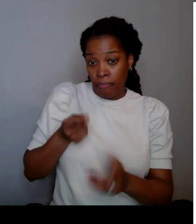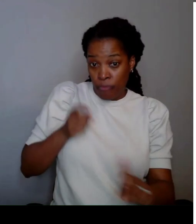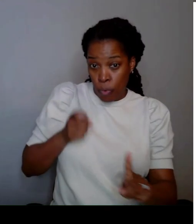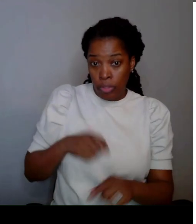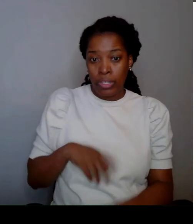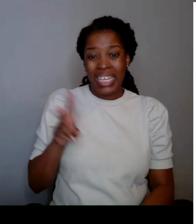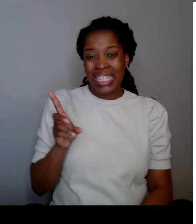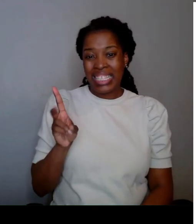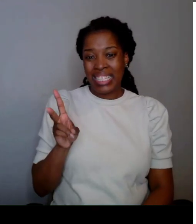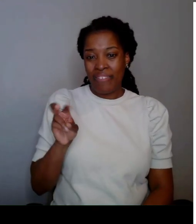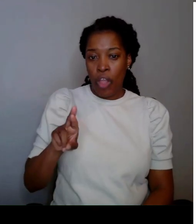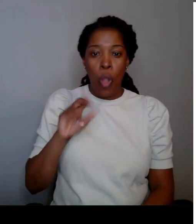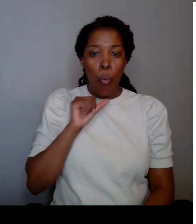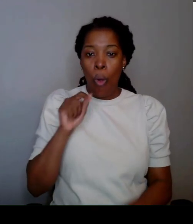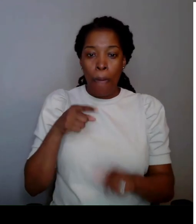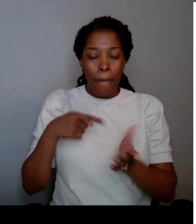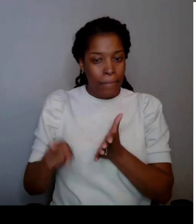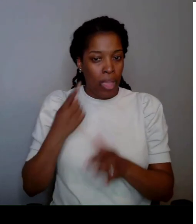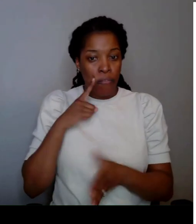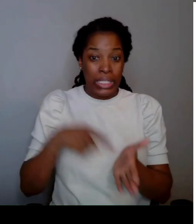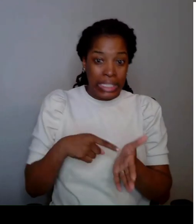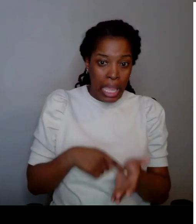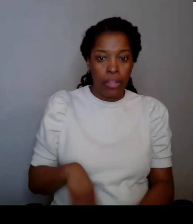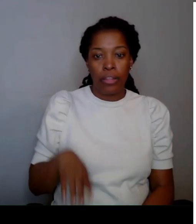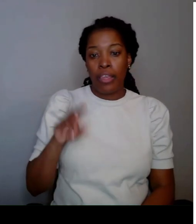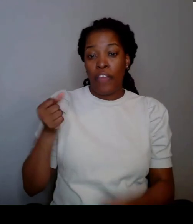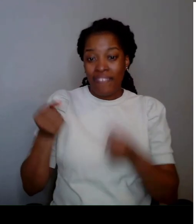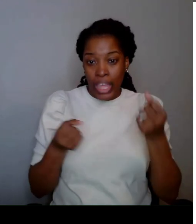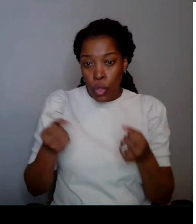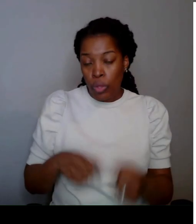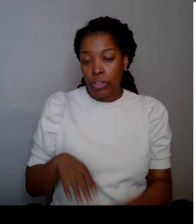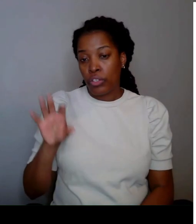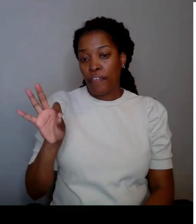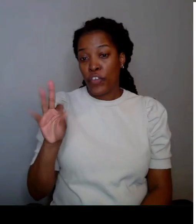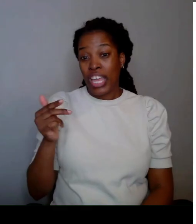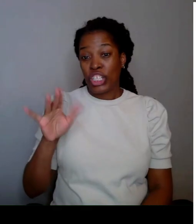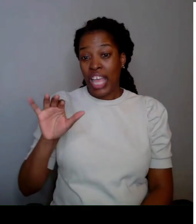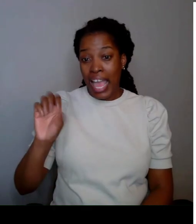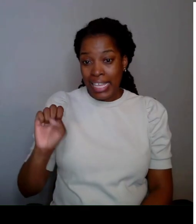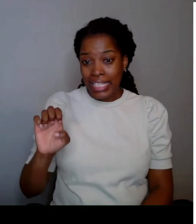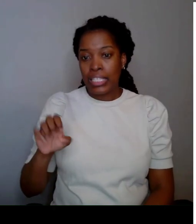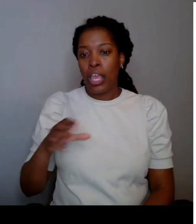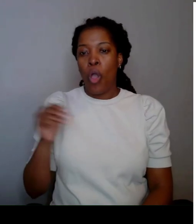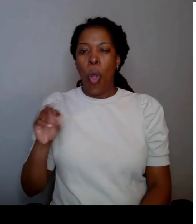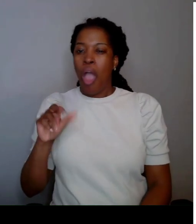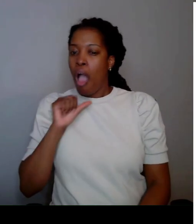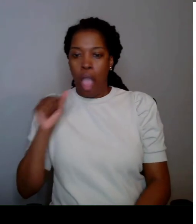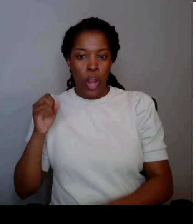No Spending before DVR approval. All spending must follow the State of Delaware's procurement policy.